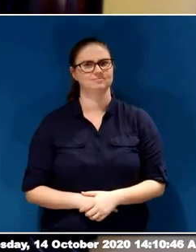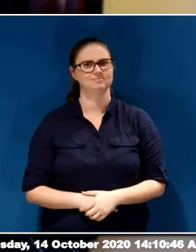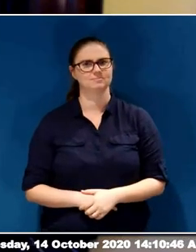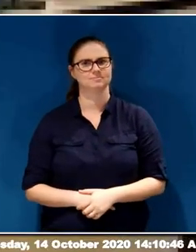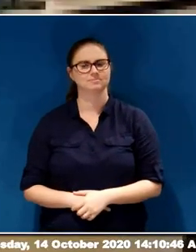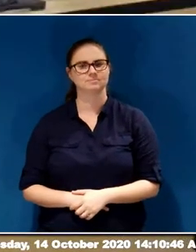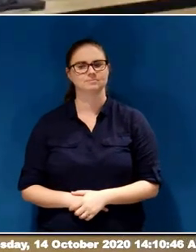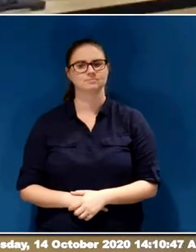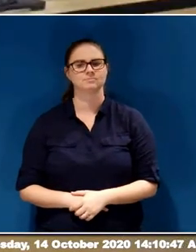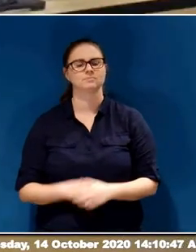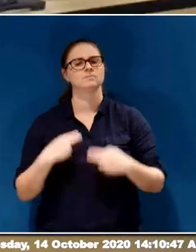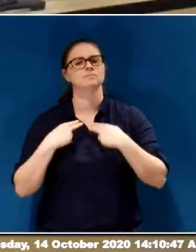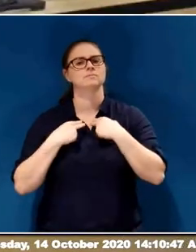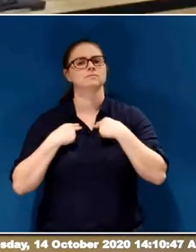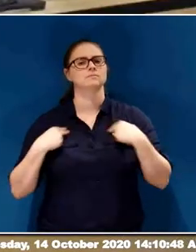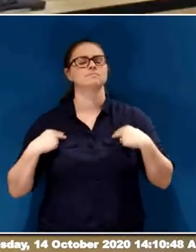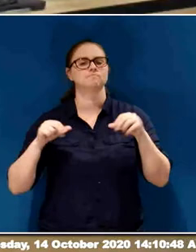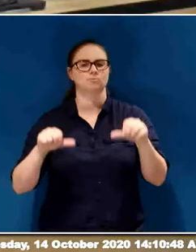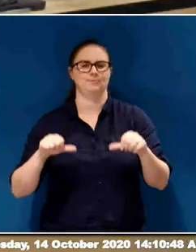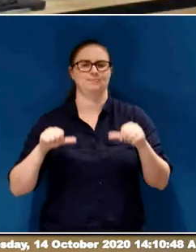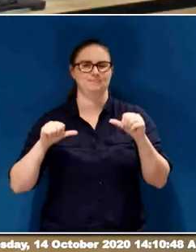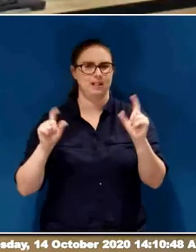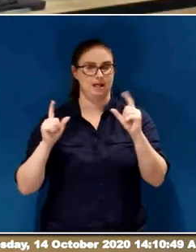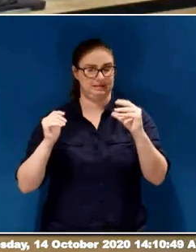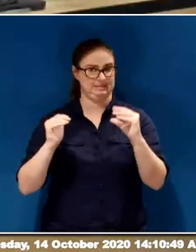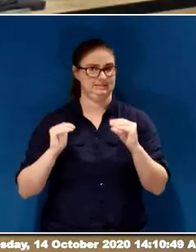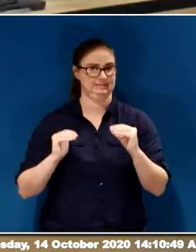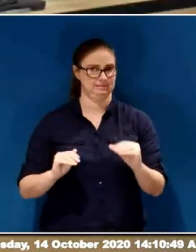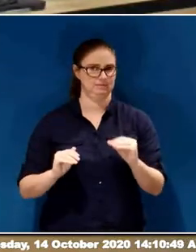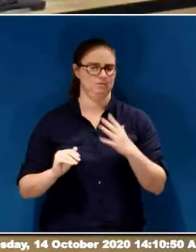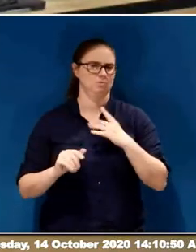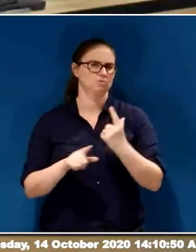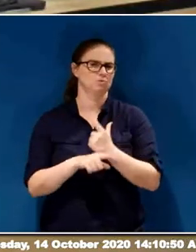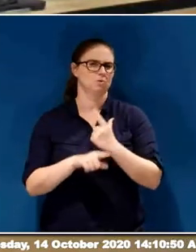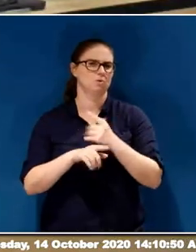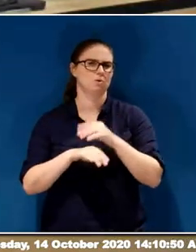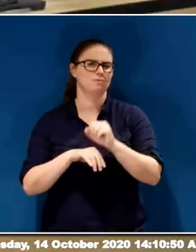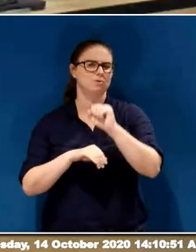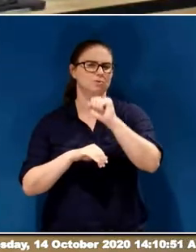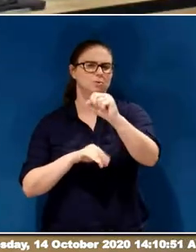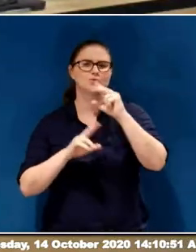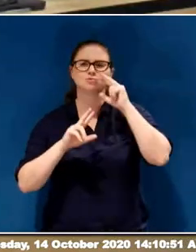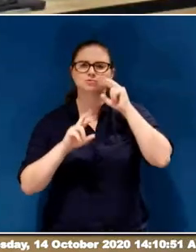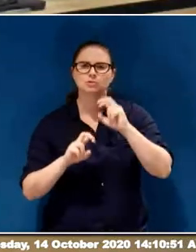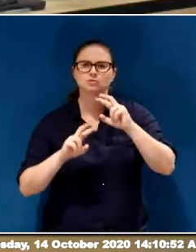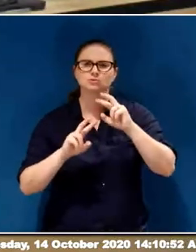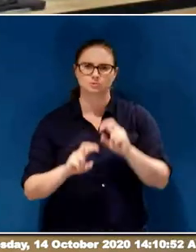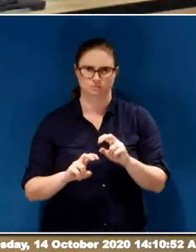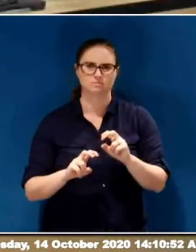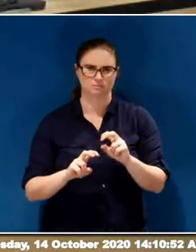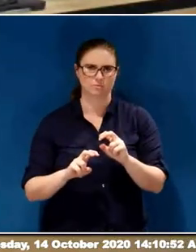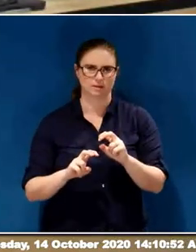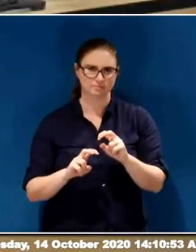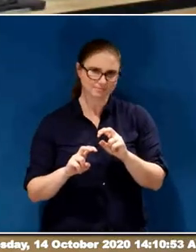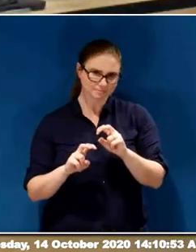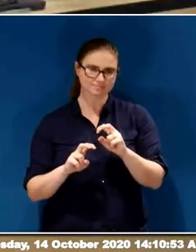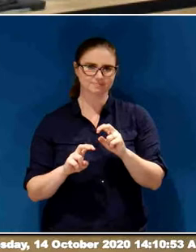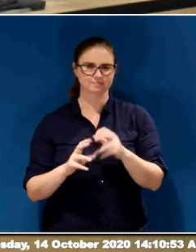reveals as to the impact of late or non-provision of curriculum adjustment?